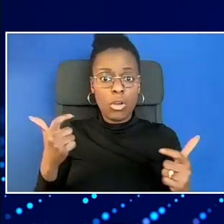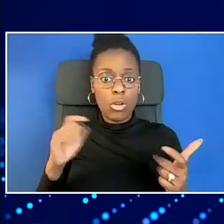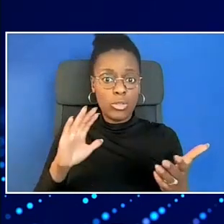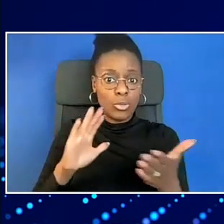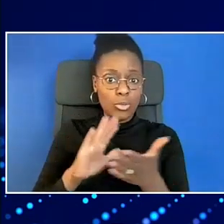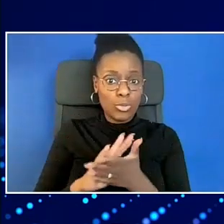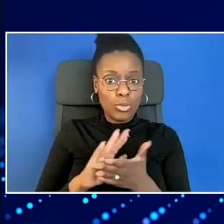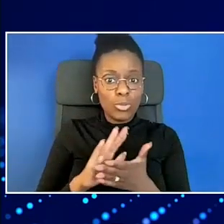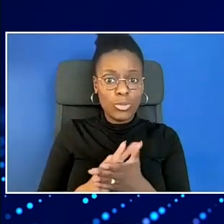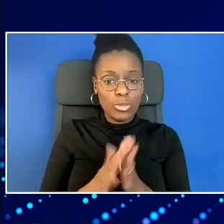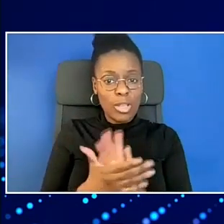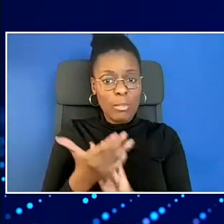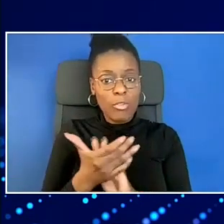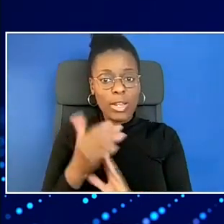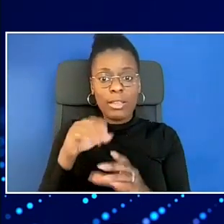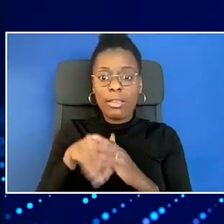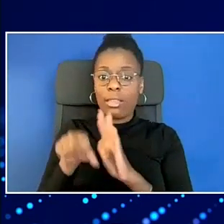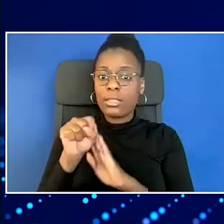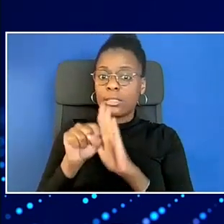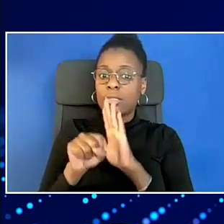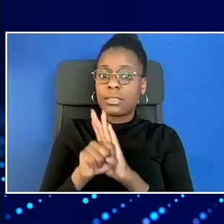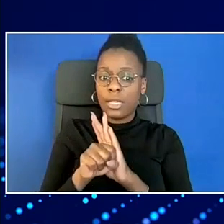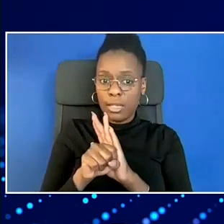operating in their state at scale want to